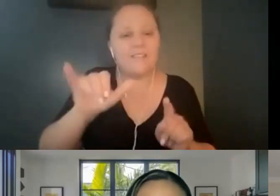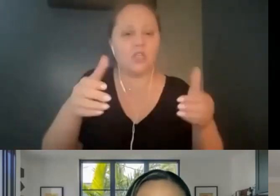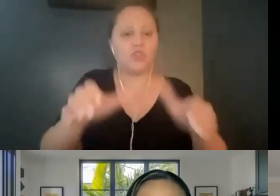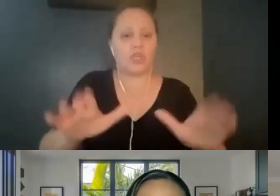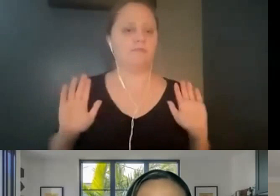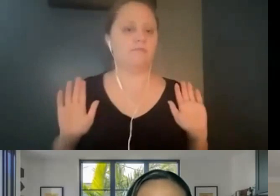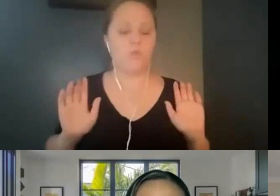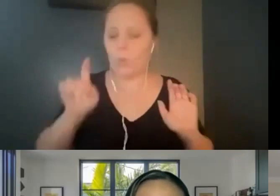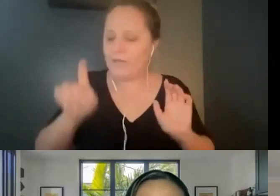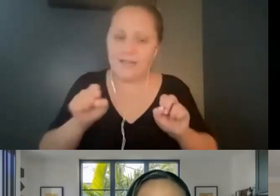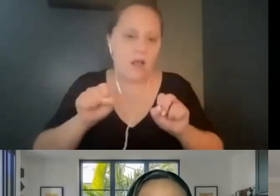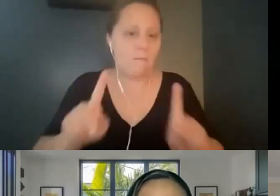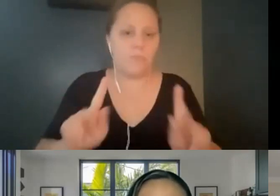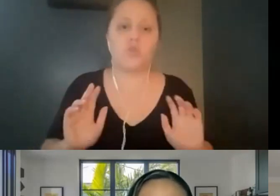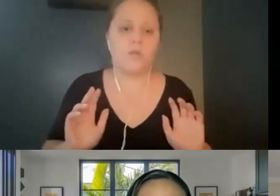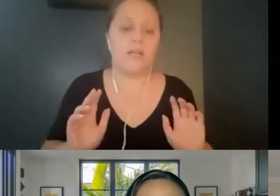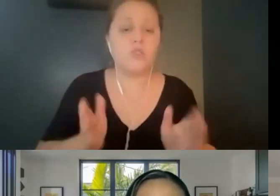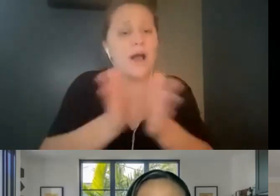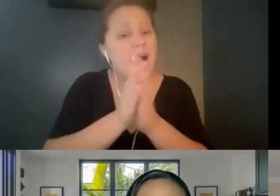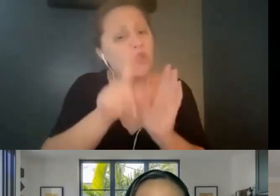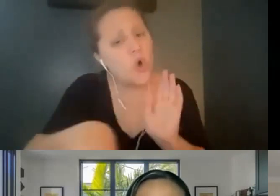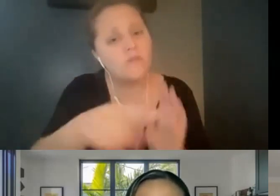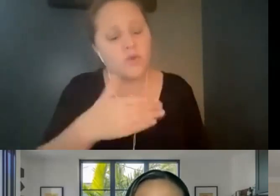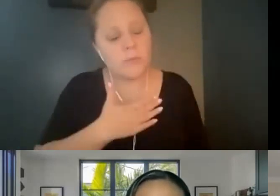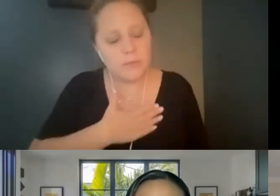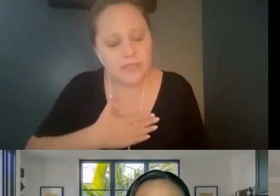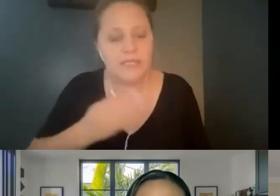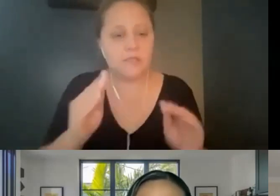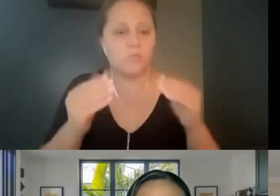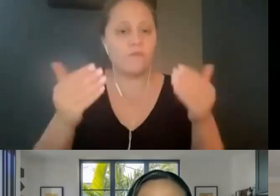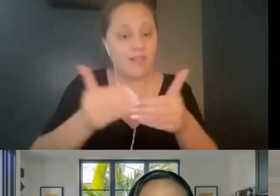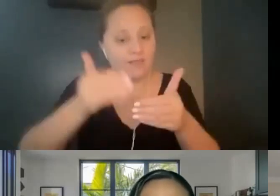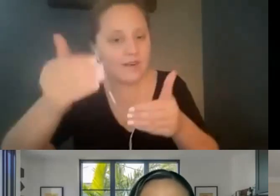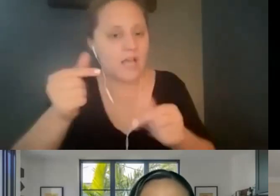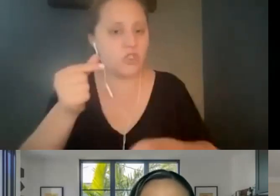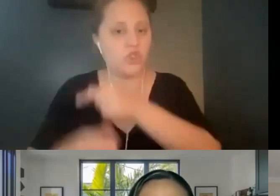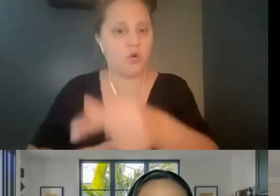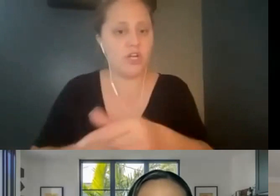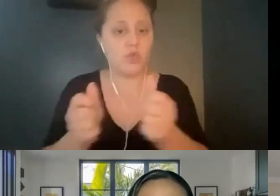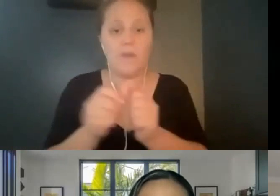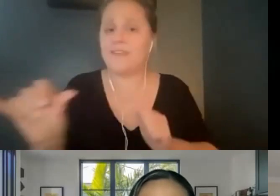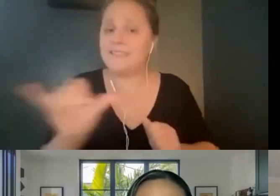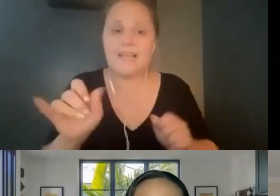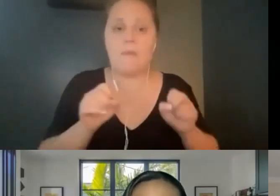Please give the next generation the same opportunities that I and so many others have experienced.